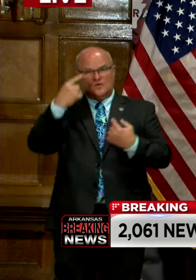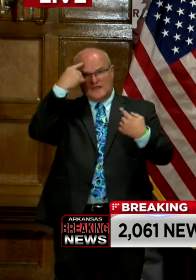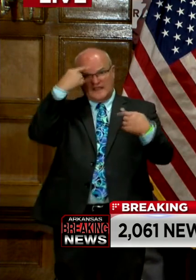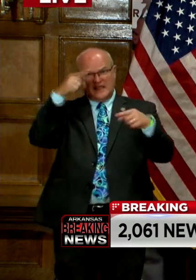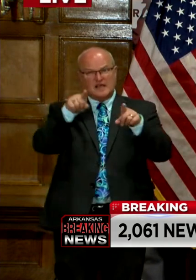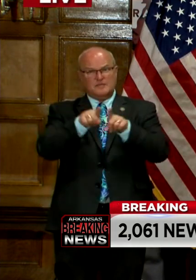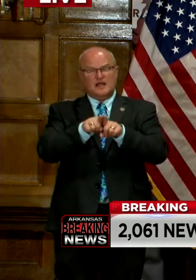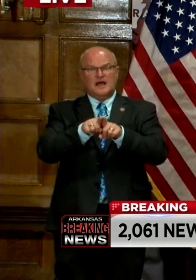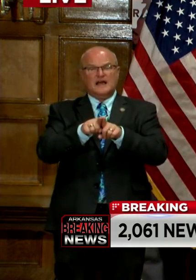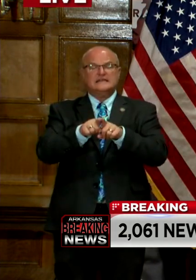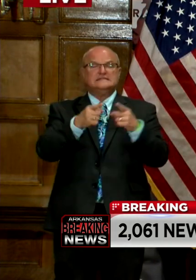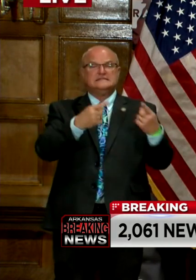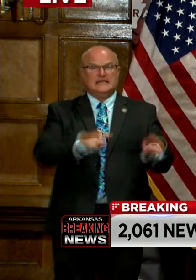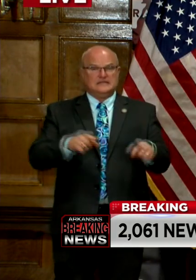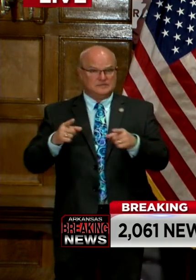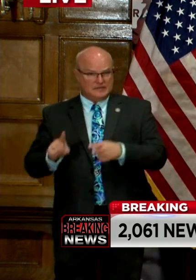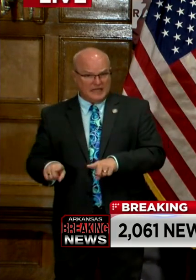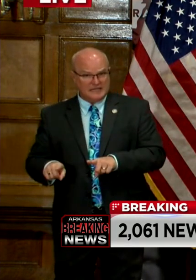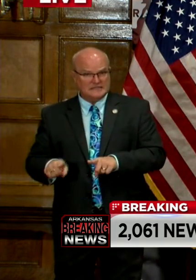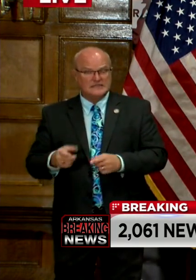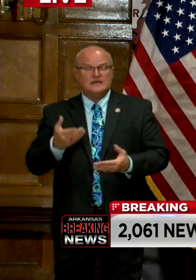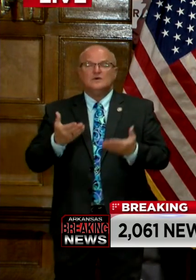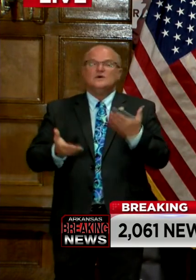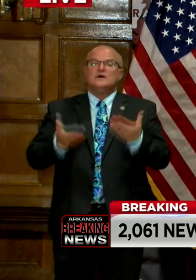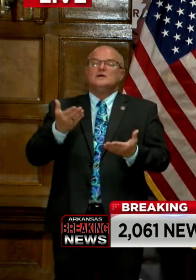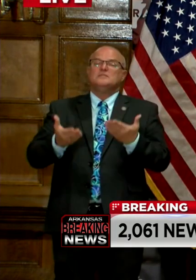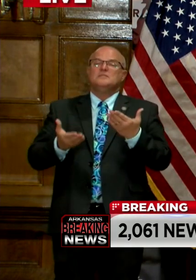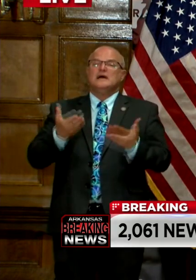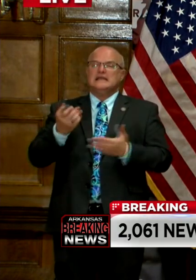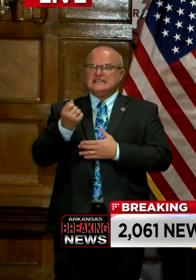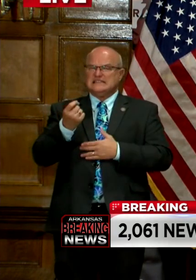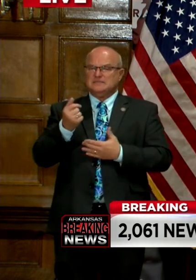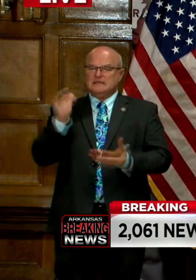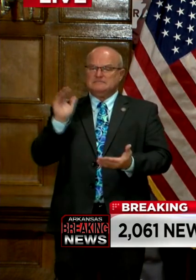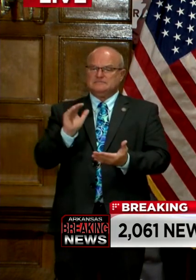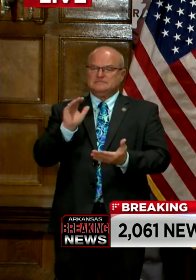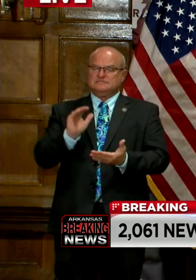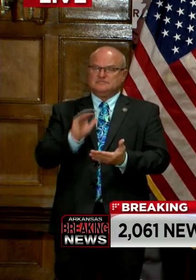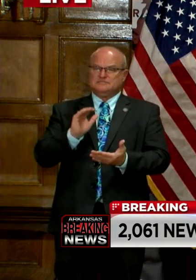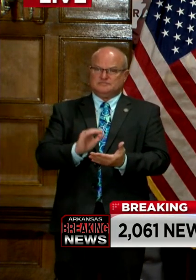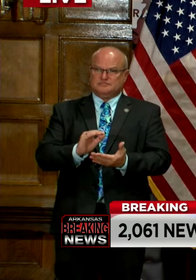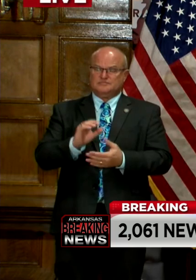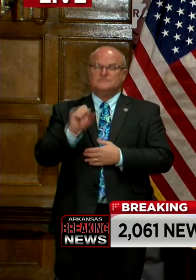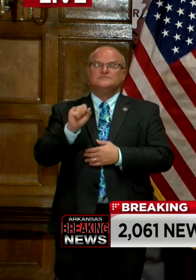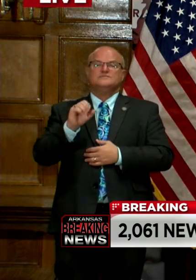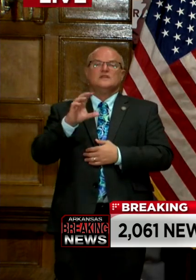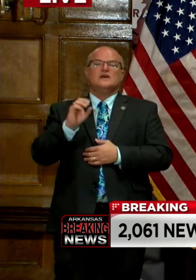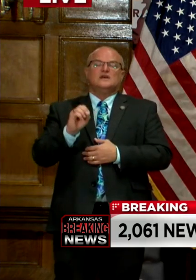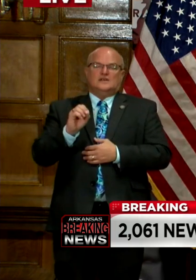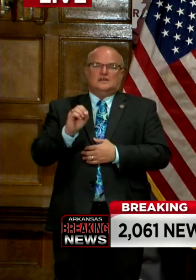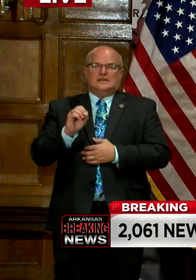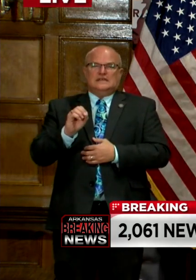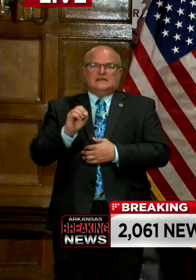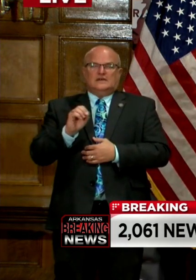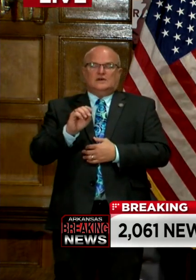OUR ABC AGENTS ARE THERE. THEY UNDERSTAND THE AFTER ATMOSPHERE, WHERE THE COMPLIANCE